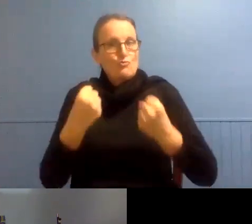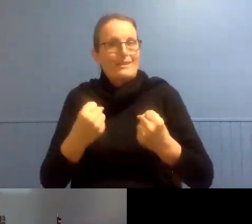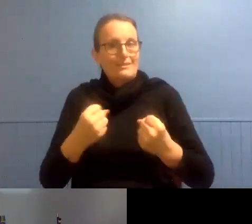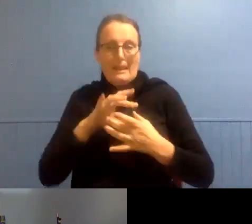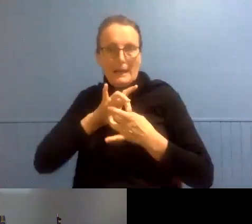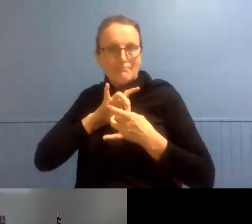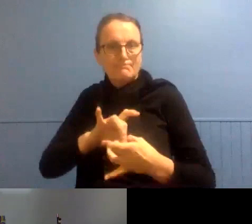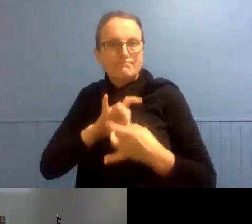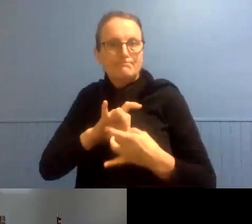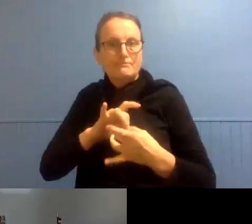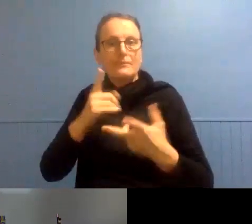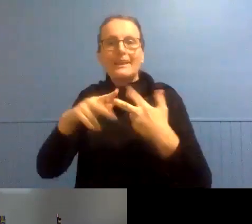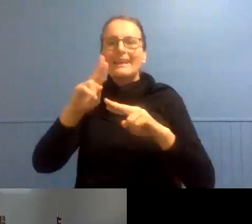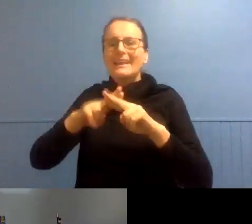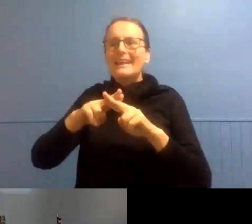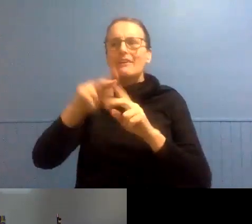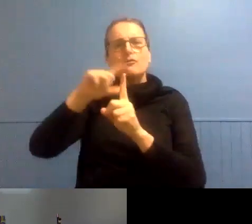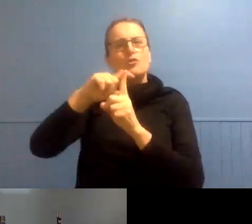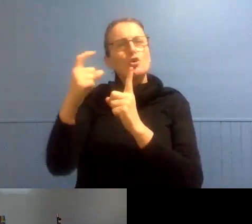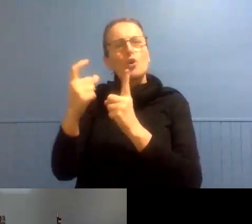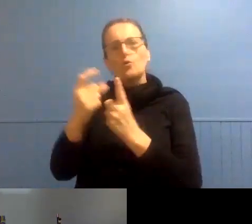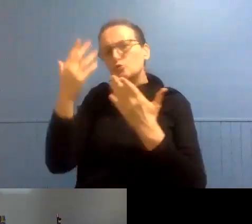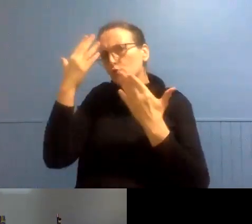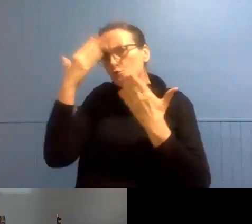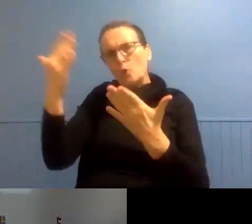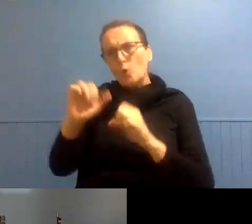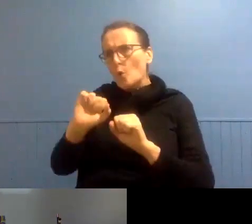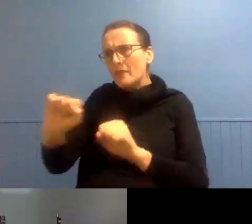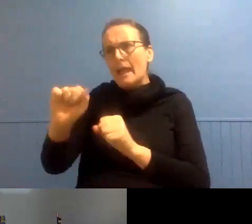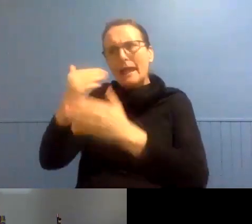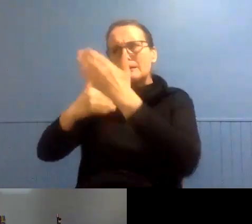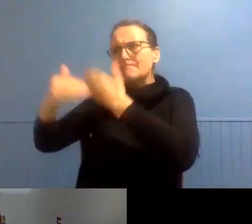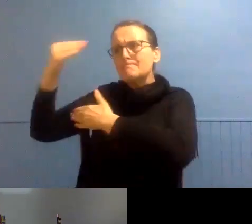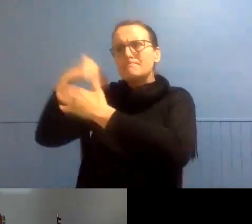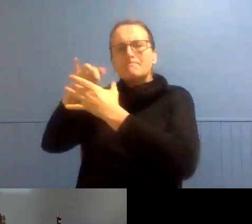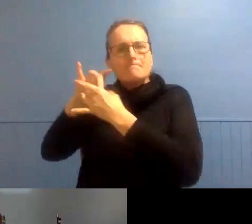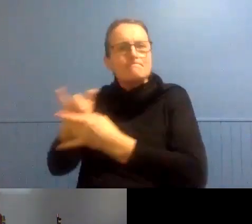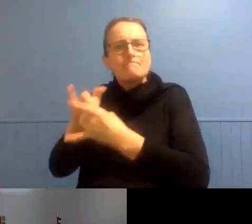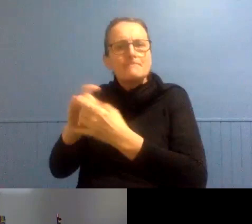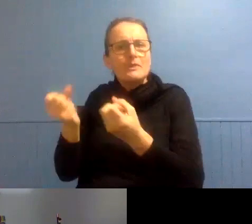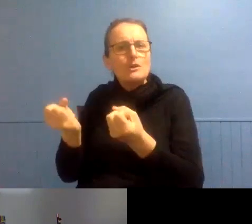not embraced in their deep sense of belonging, or celebrating their